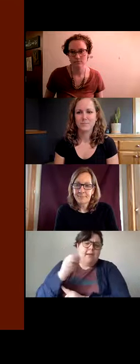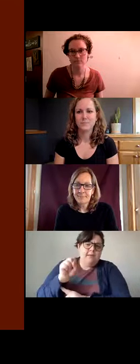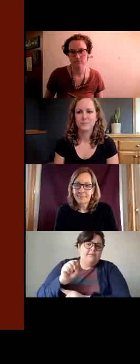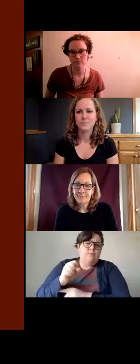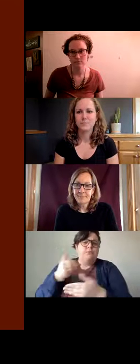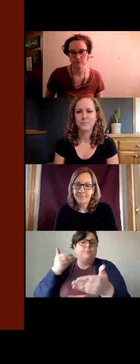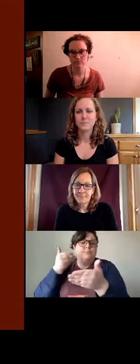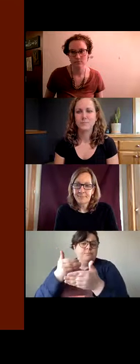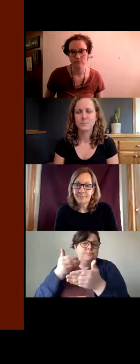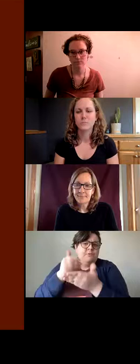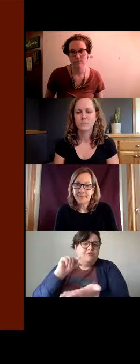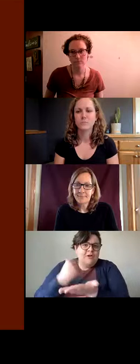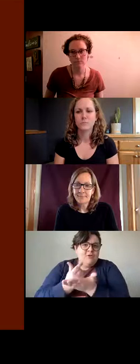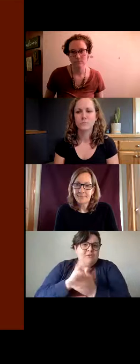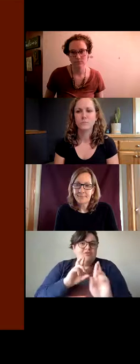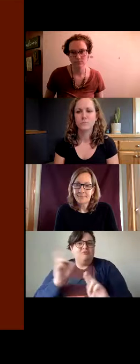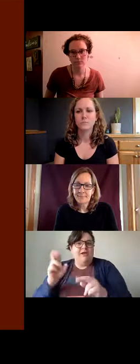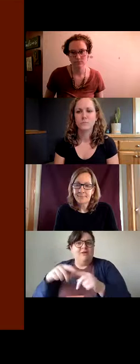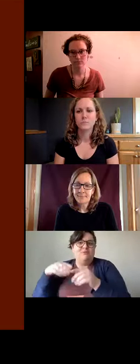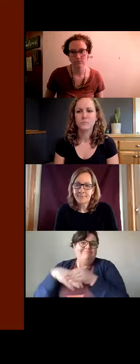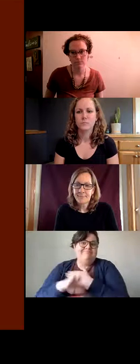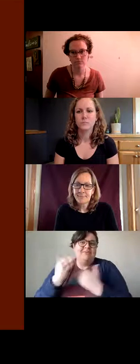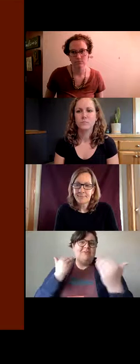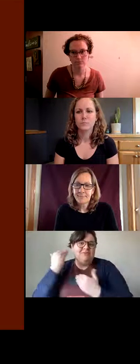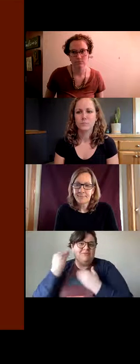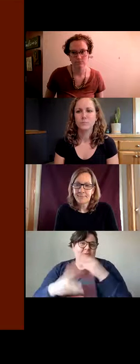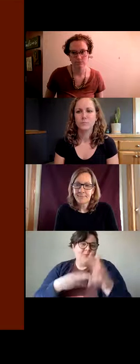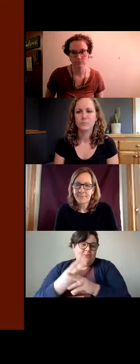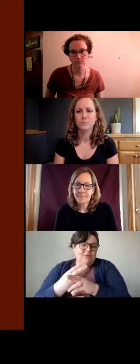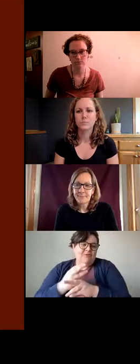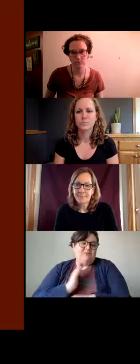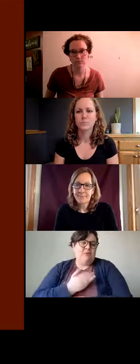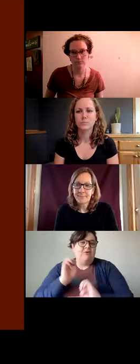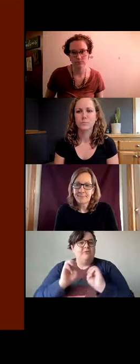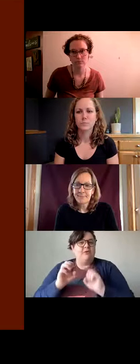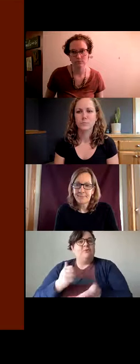older students like high school age or students who are getting ready for graduation or entering